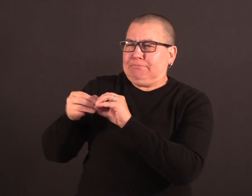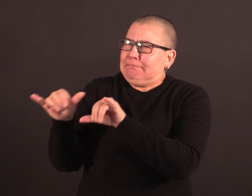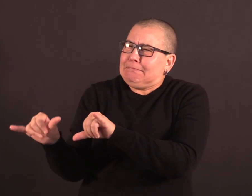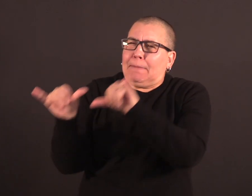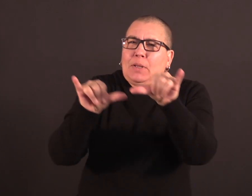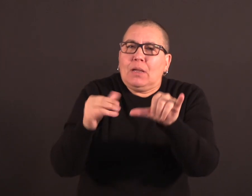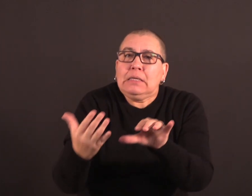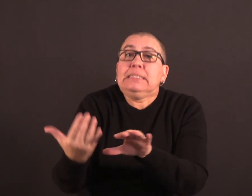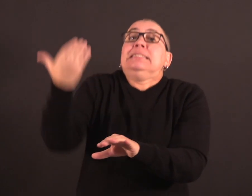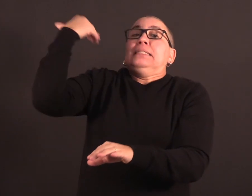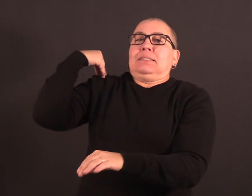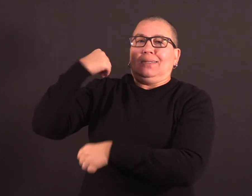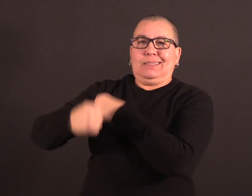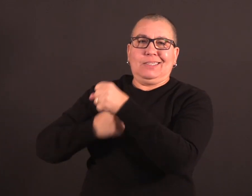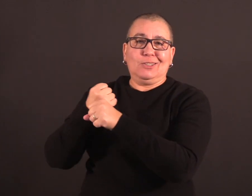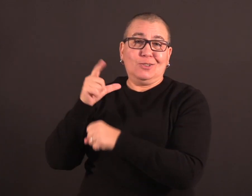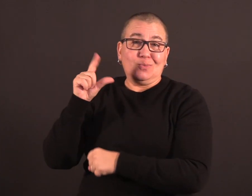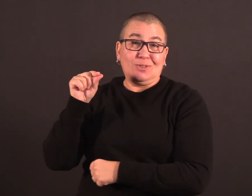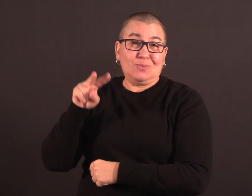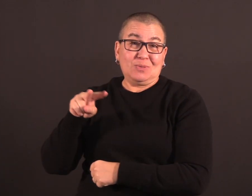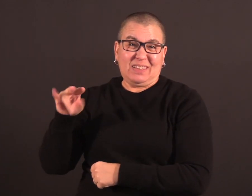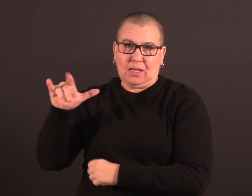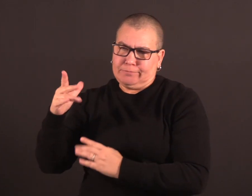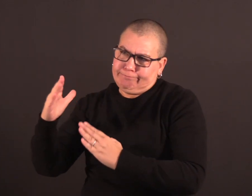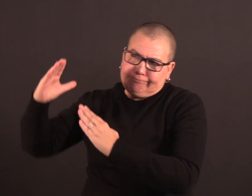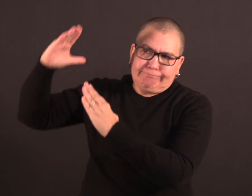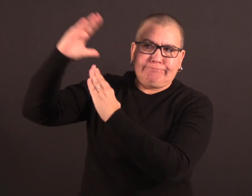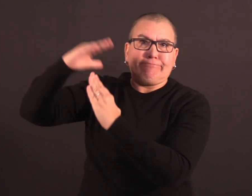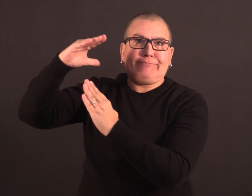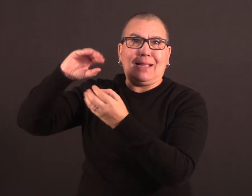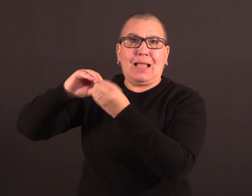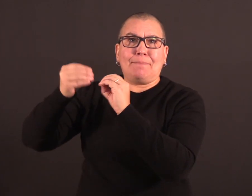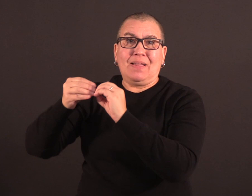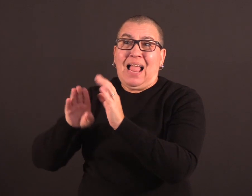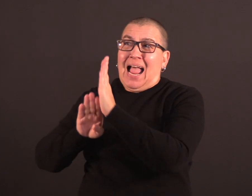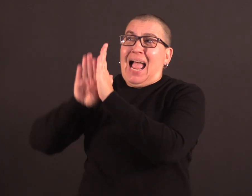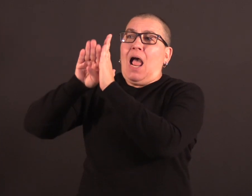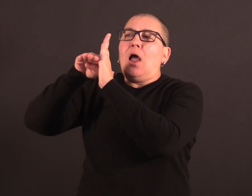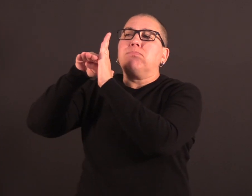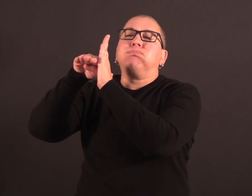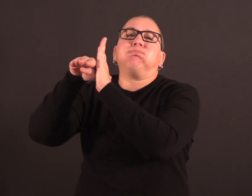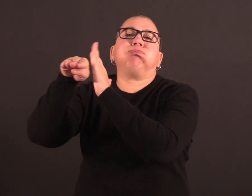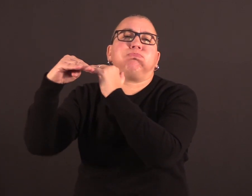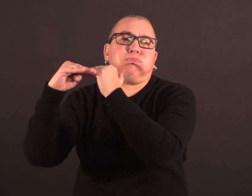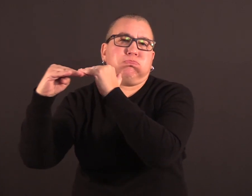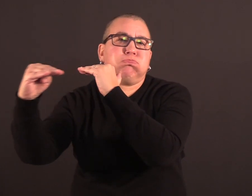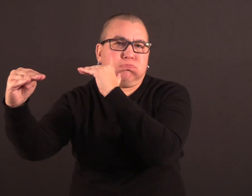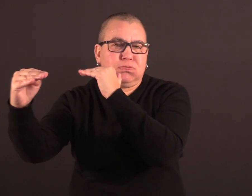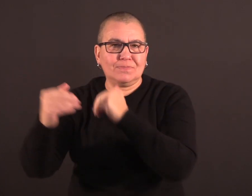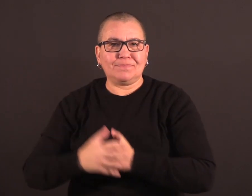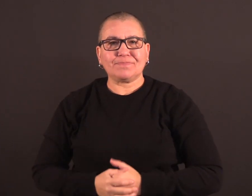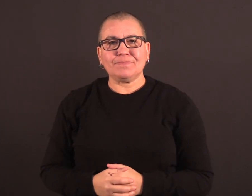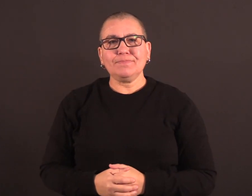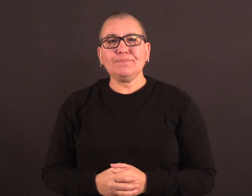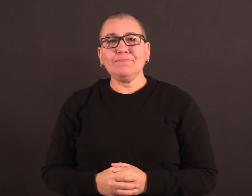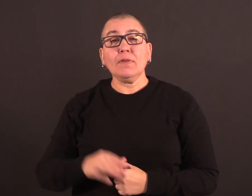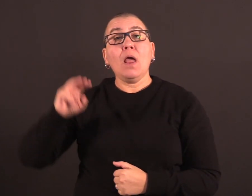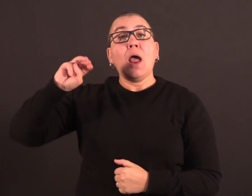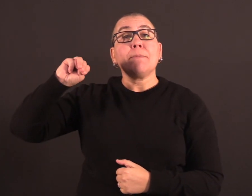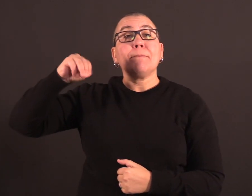mid-February. Not only is this among the highest level of COVID-19 hospitalization in the state